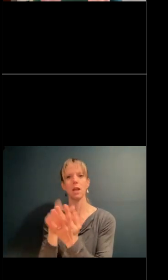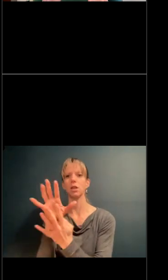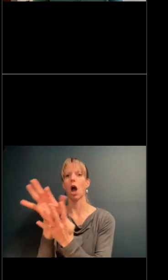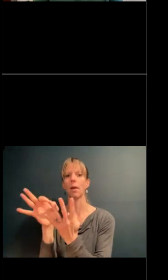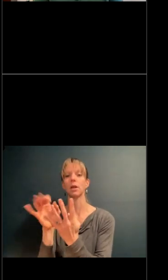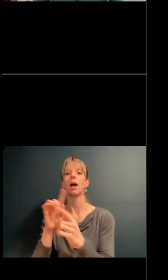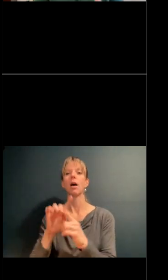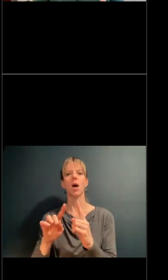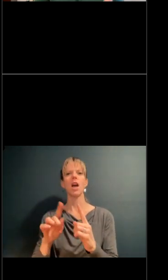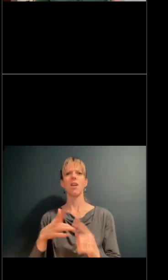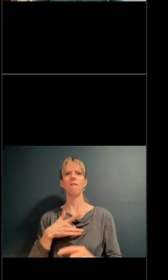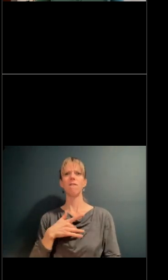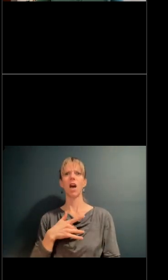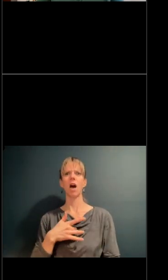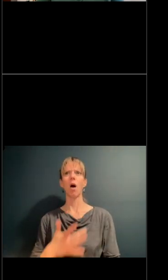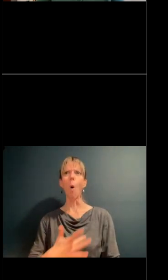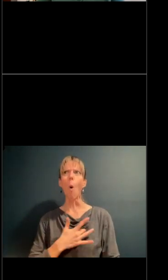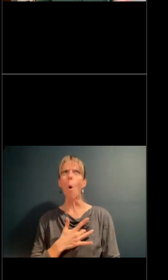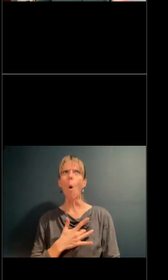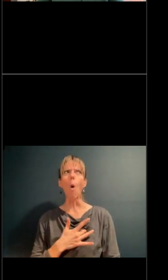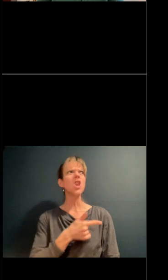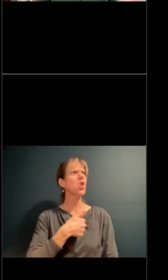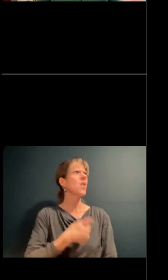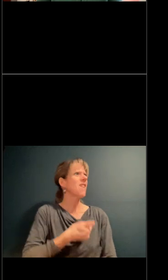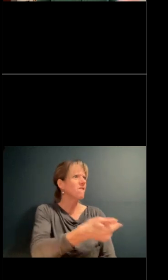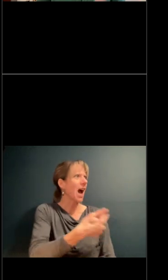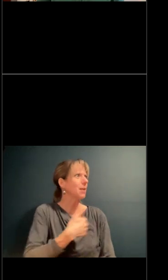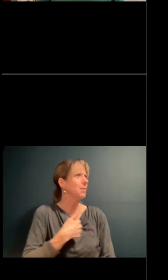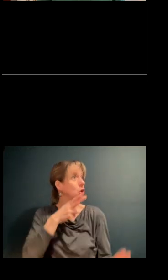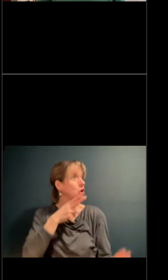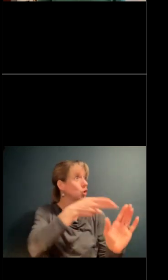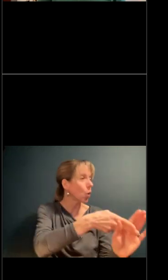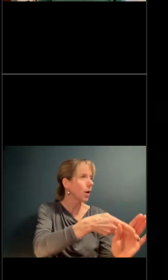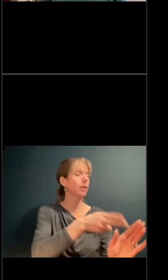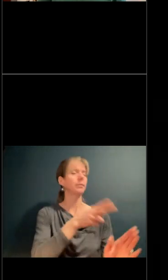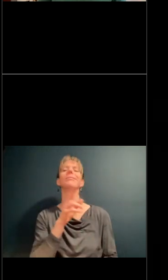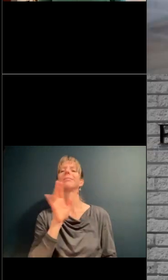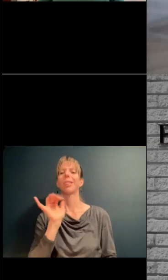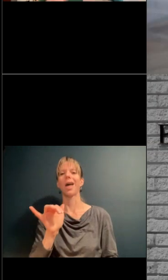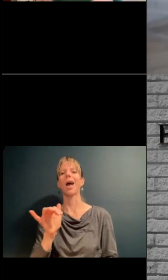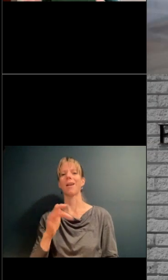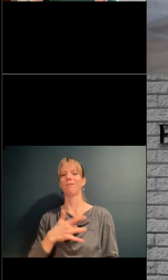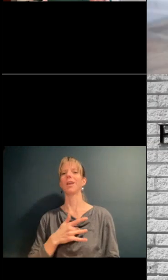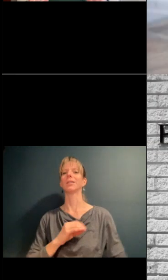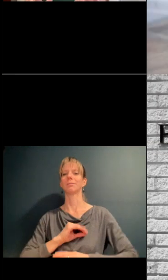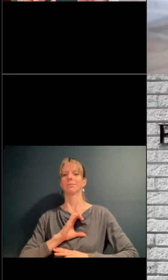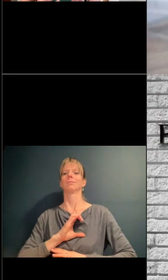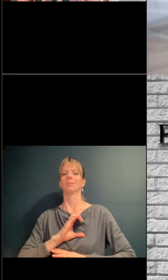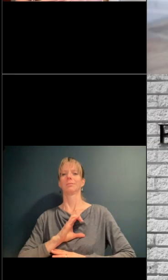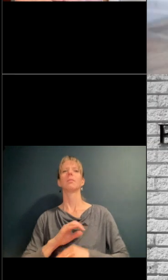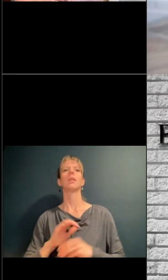they do invite. We need you here. That's the statement it's making. How do we help our communities beyond